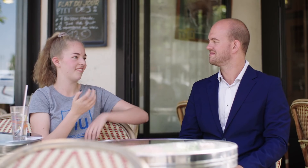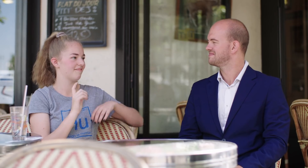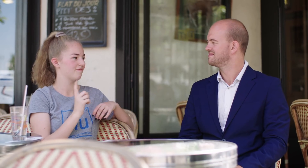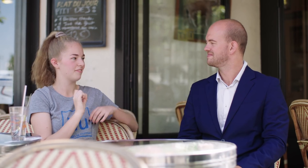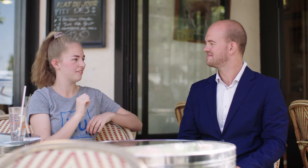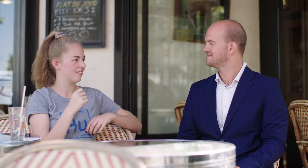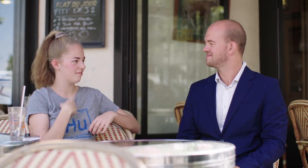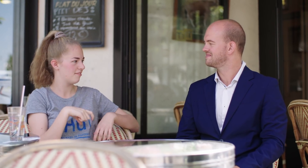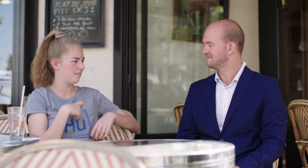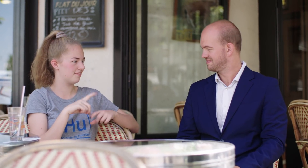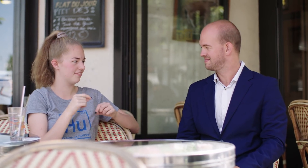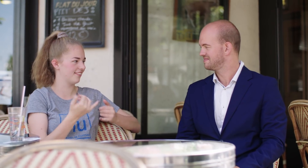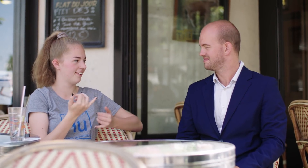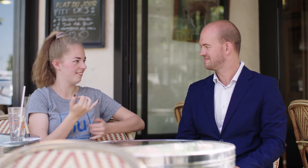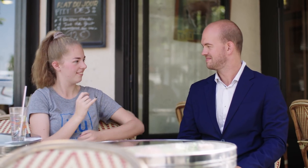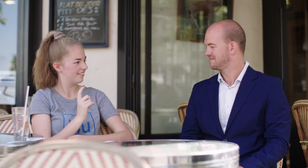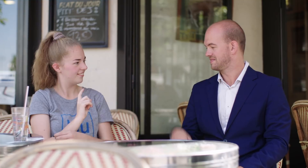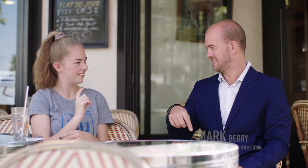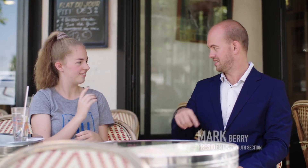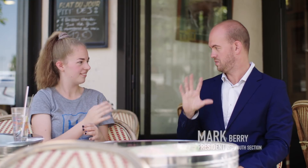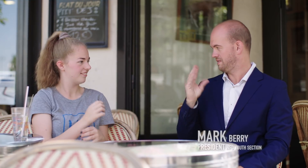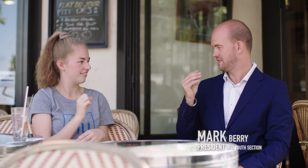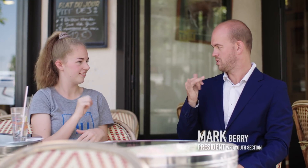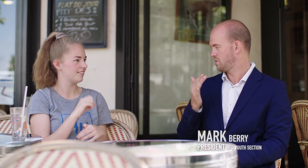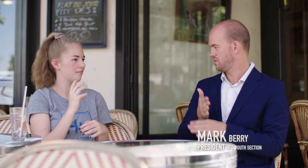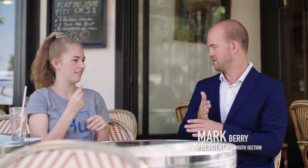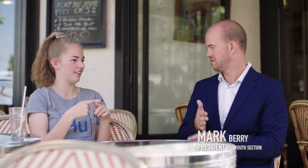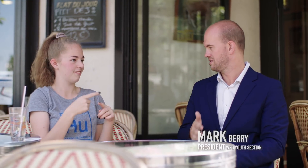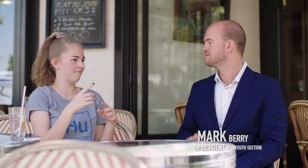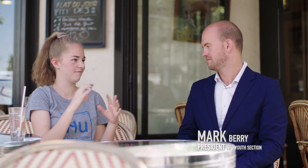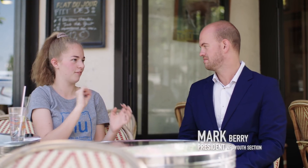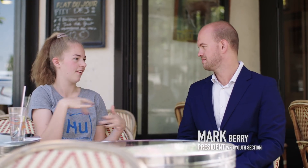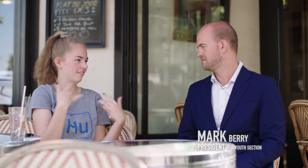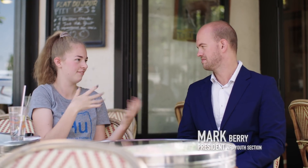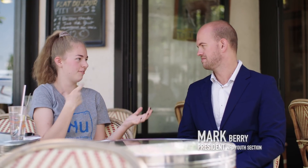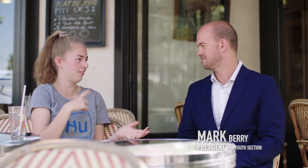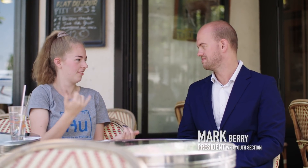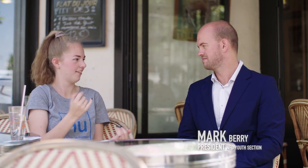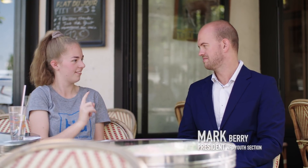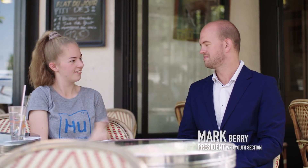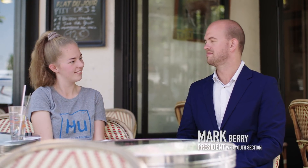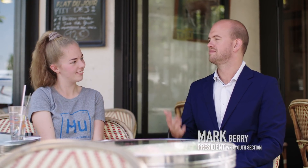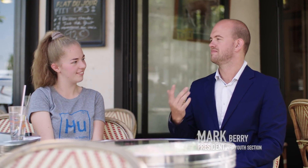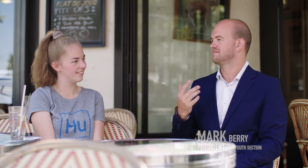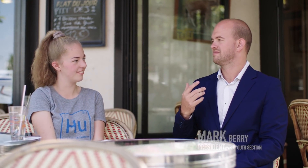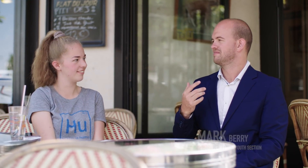What's your role, Mark? What are you doing now? With the Youth Section or work? In your life. What are you up to?